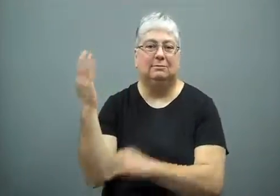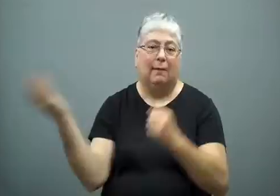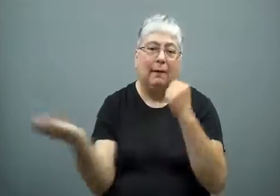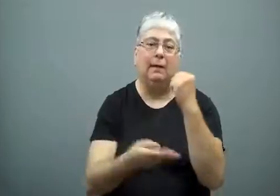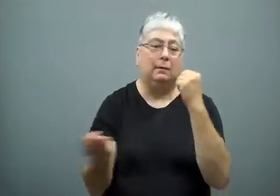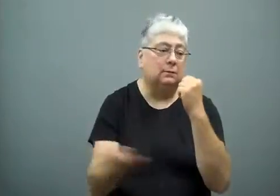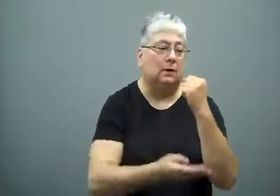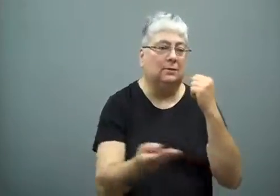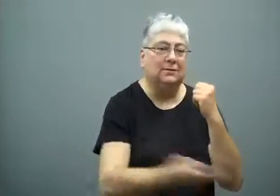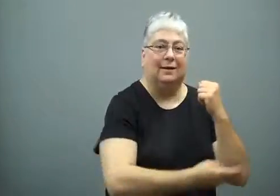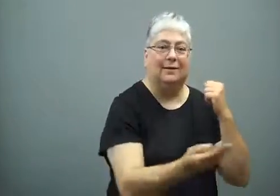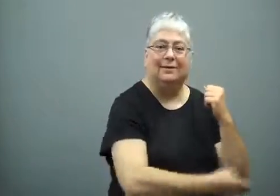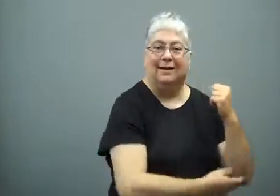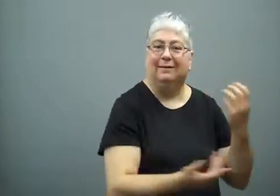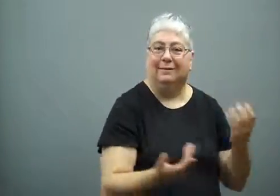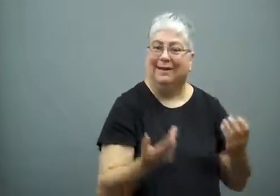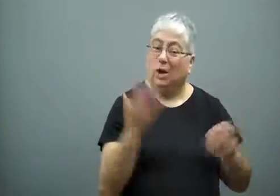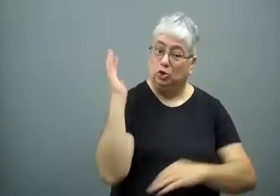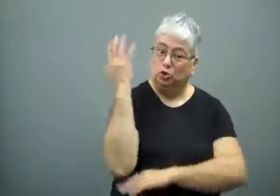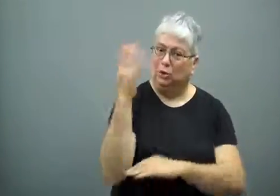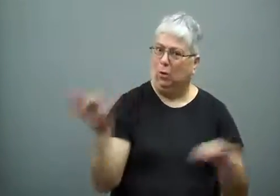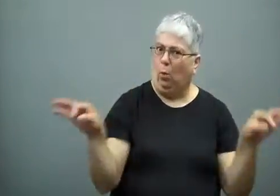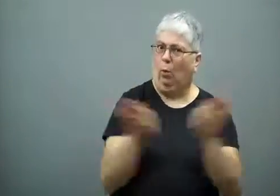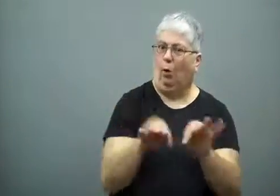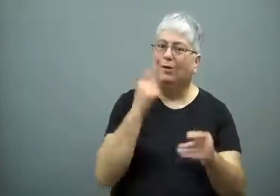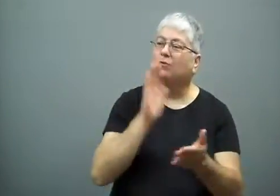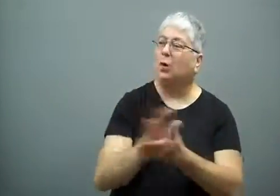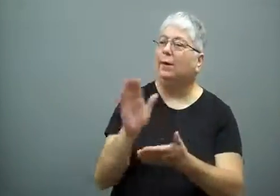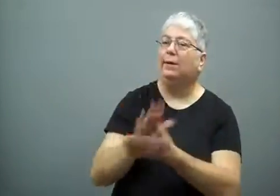Many are cut down.